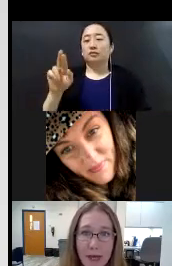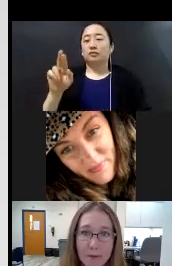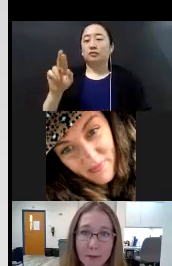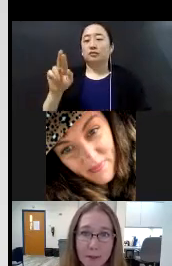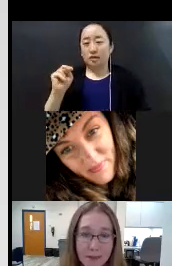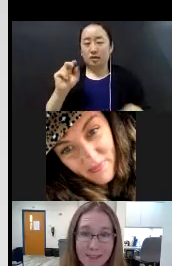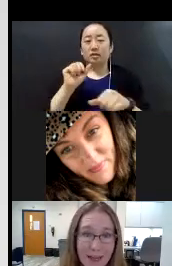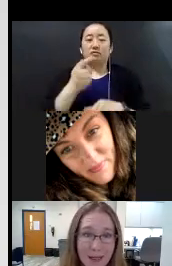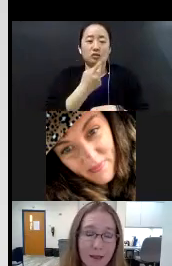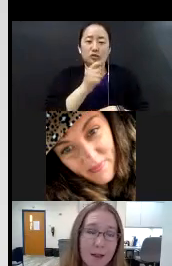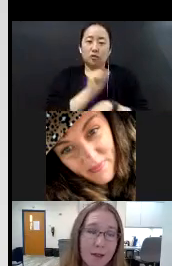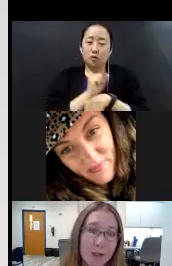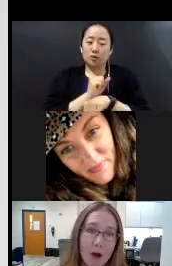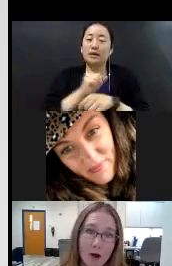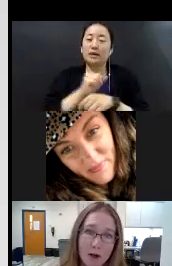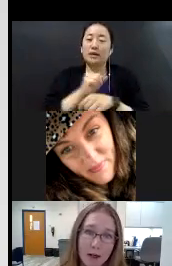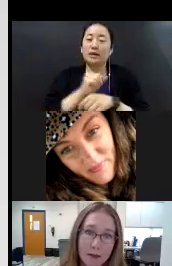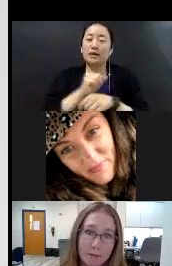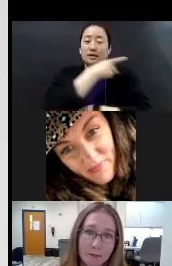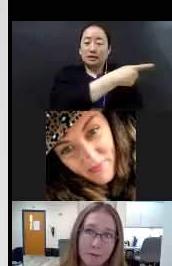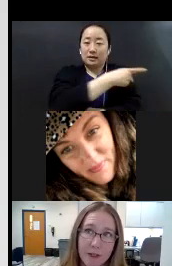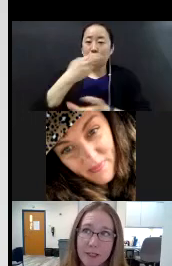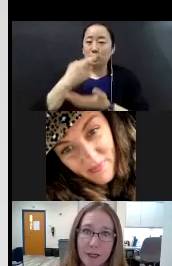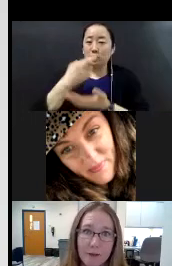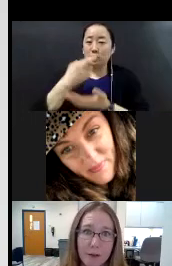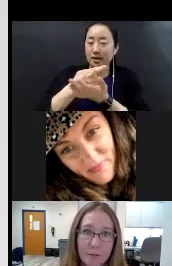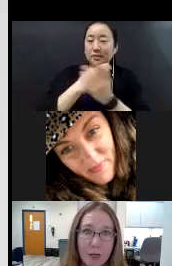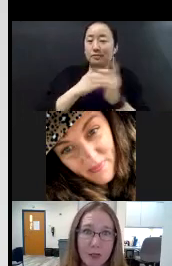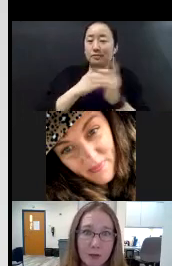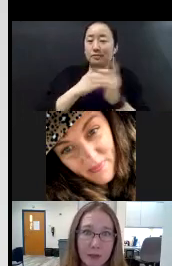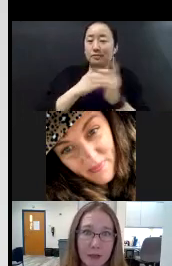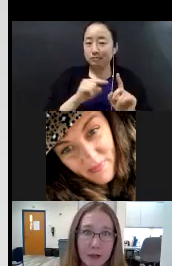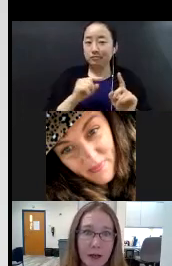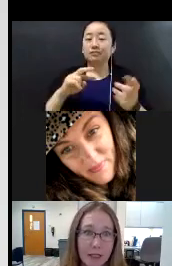SETTING SO OUR FUNDING IS KIND OF BUNDLED IN